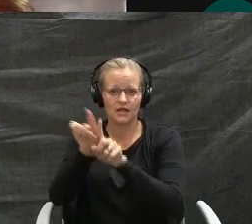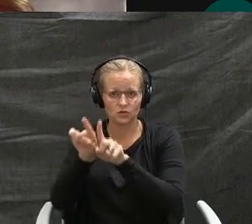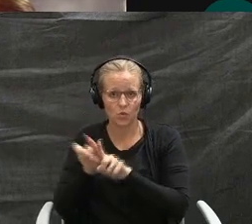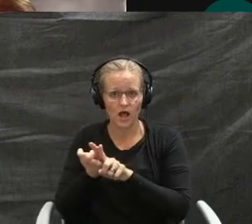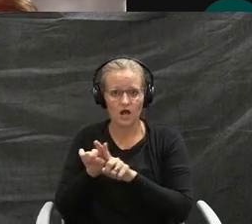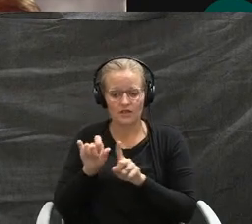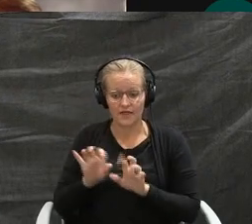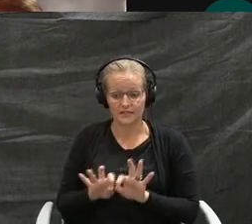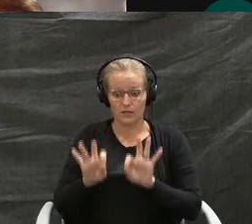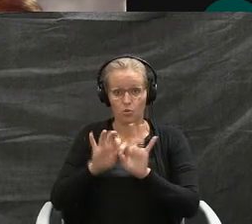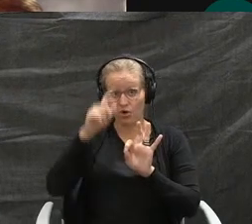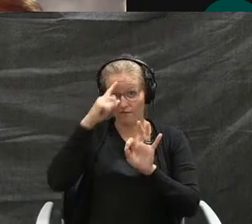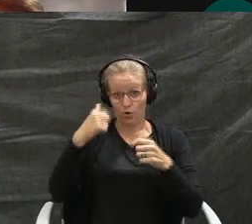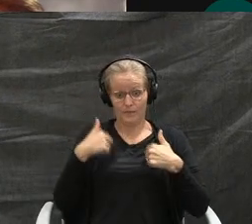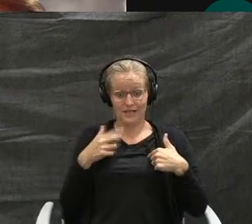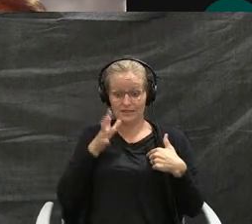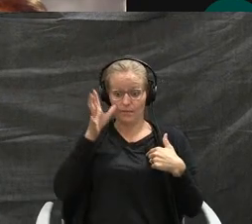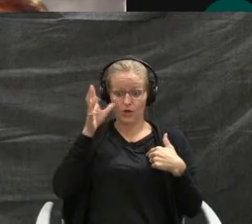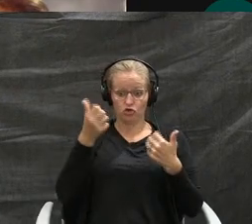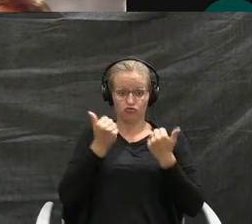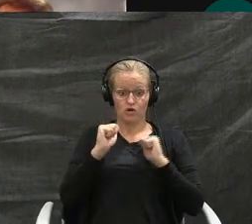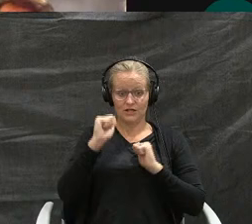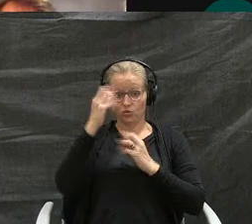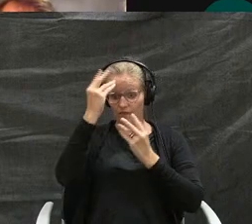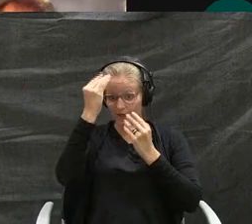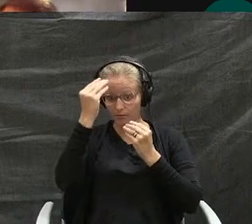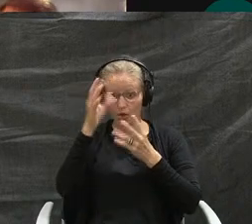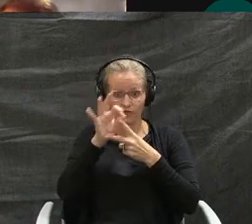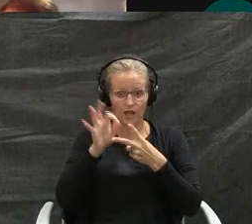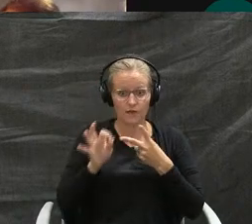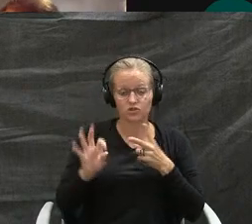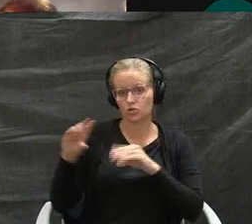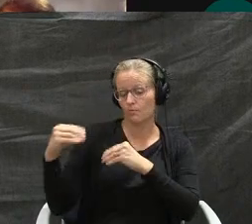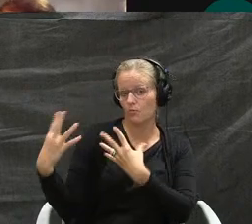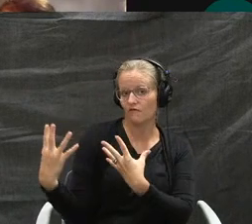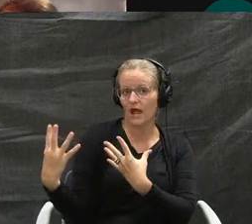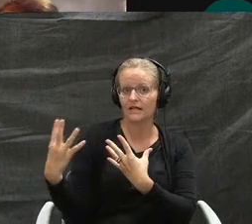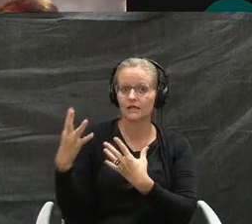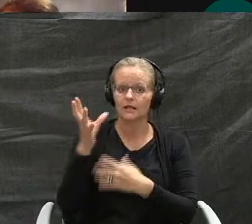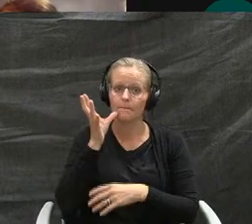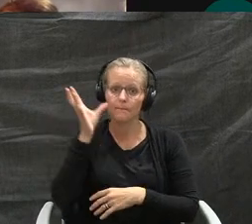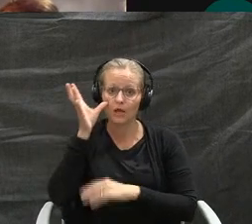and thinking through different options is given the parents of choice right? Ultimately, parents have the choice if